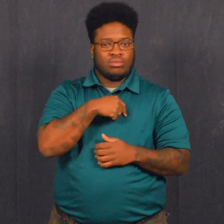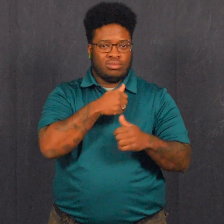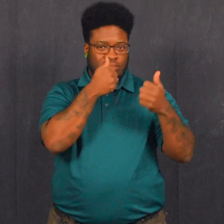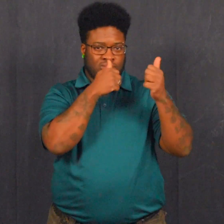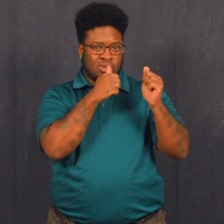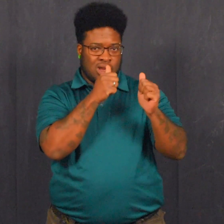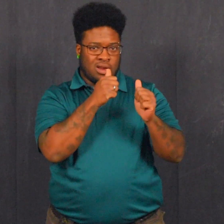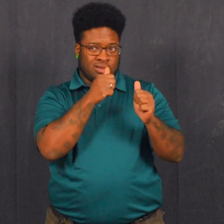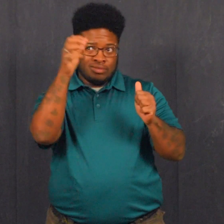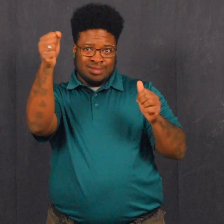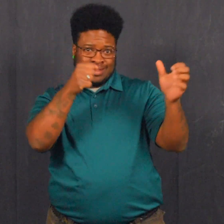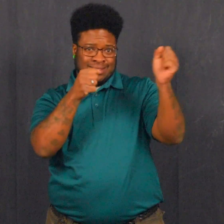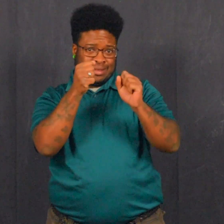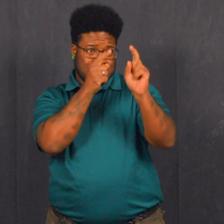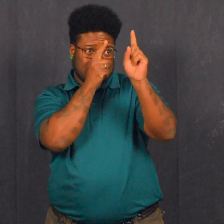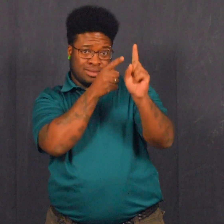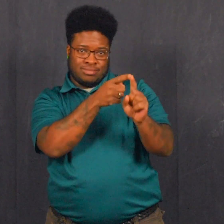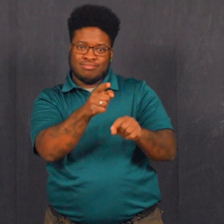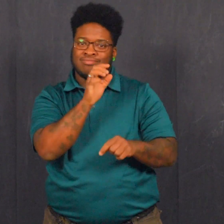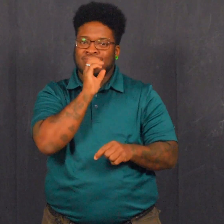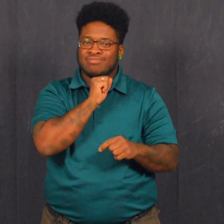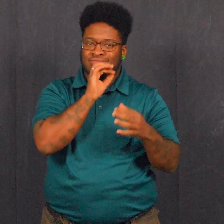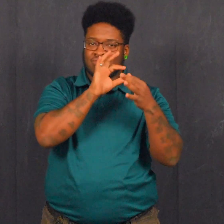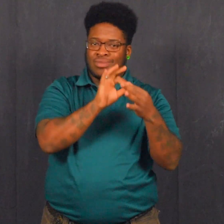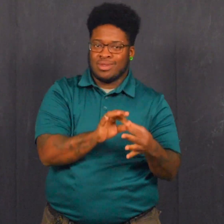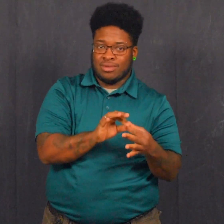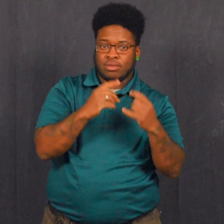We tried to get seniors with age-related hearing loss